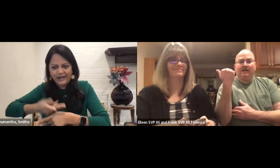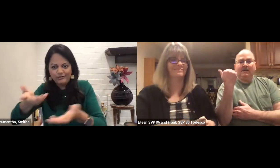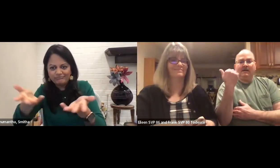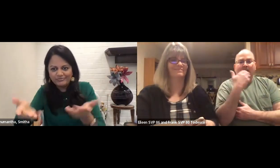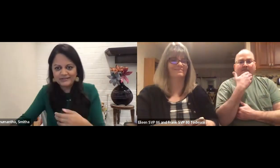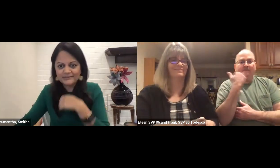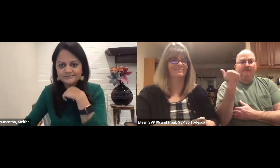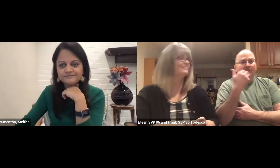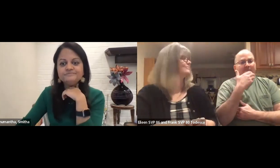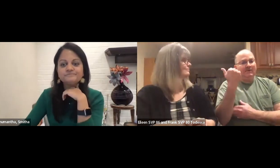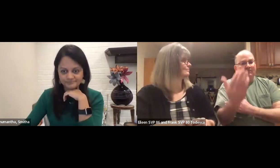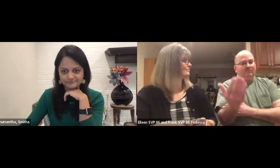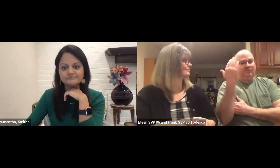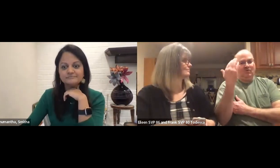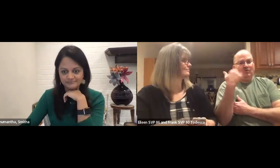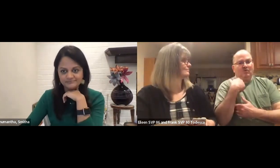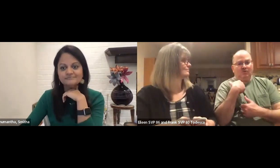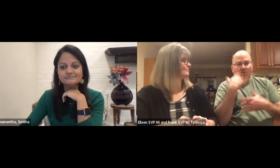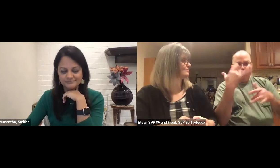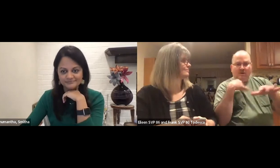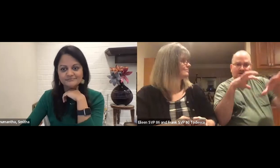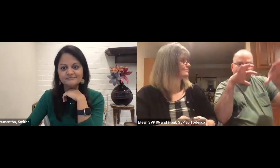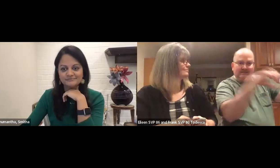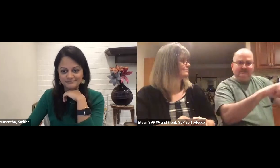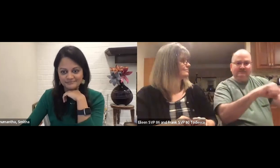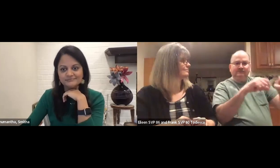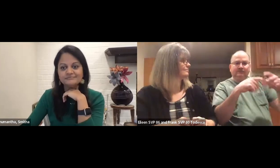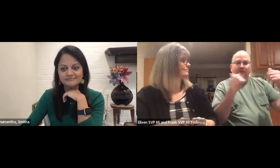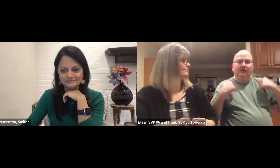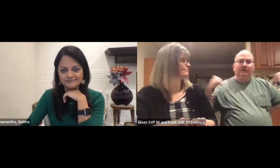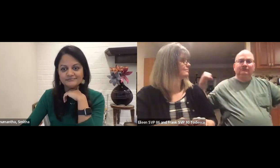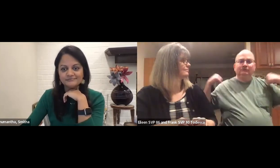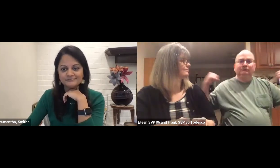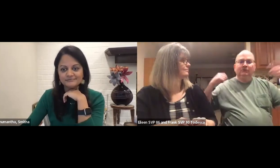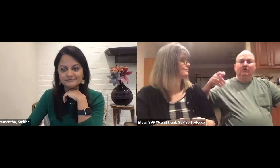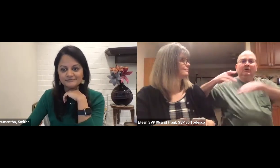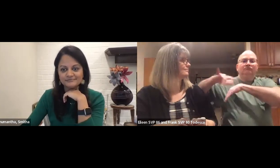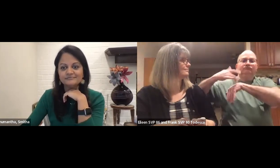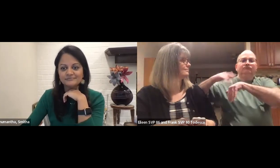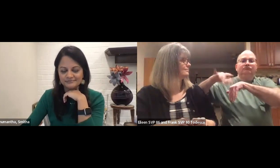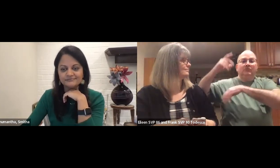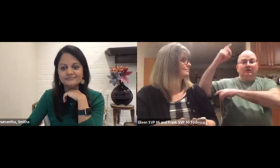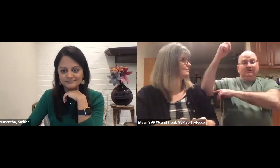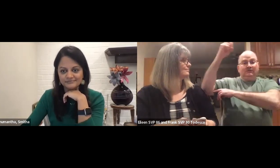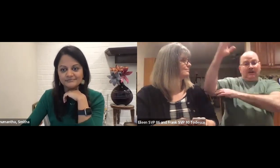How do you do that? How do you balance that? Mornings seem to be better. I like to go to the gym in the morning.